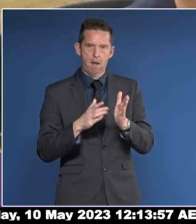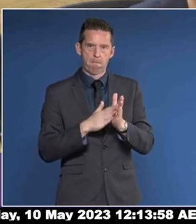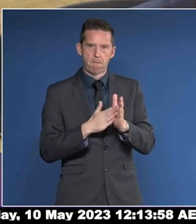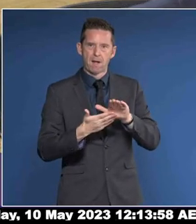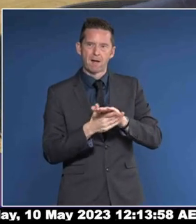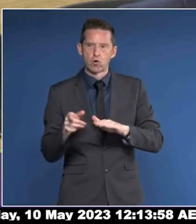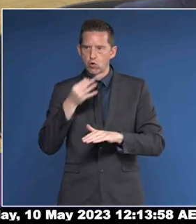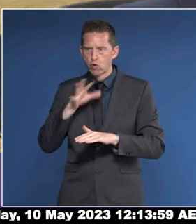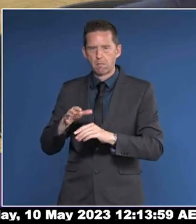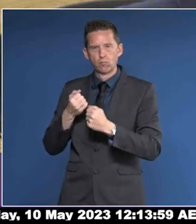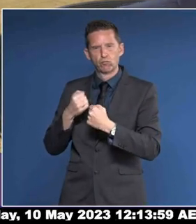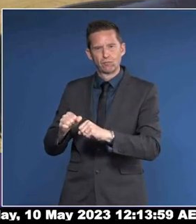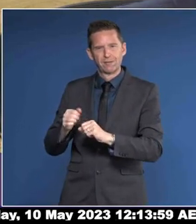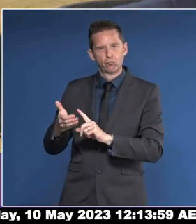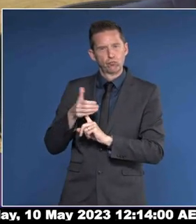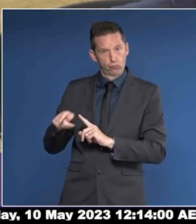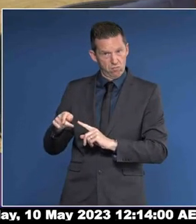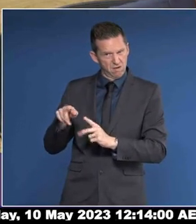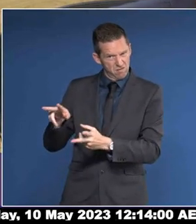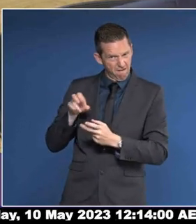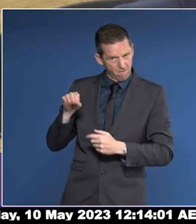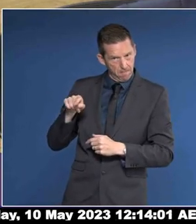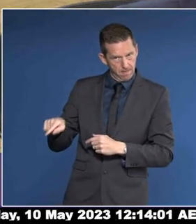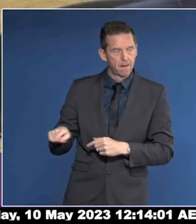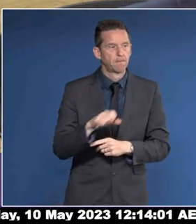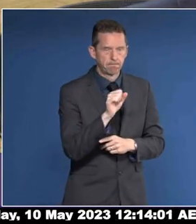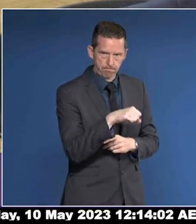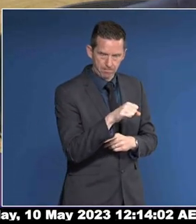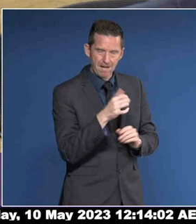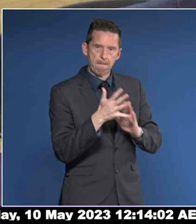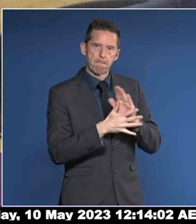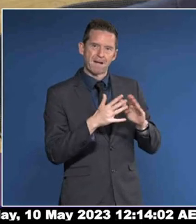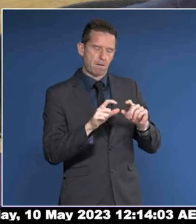Is that where you've got that from? Correct. MS EASTMAN: So you had regard to section 9 of the Child Protection